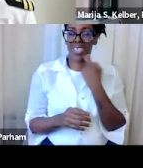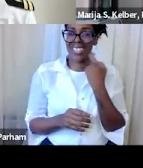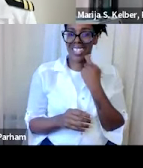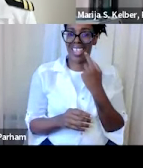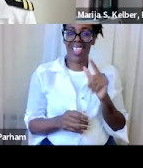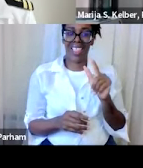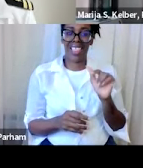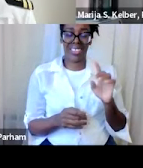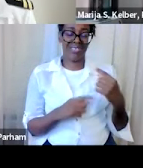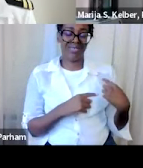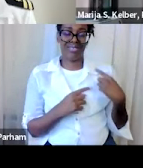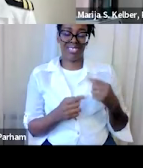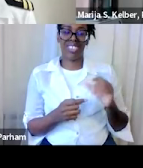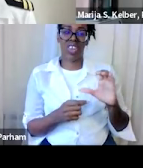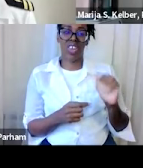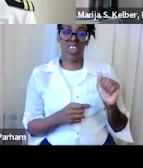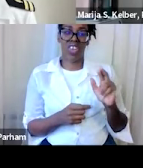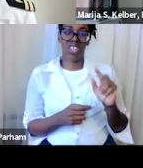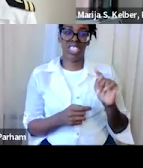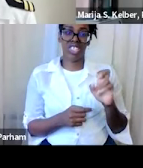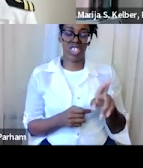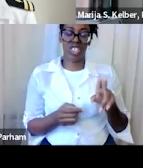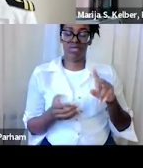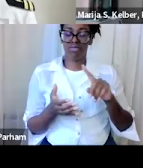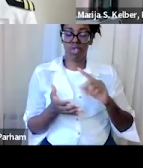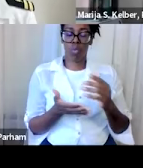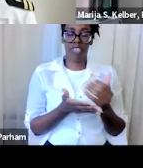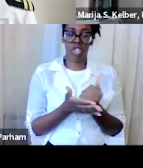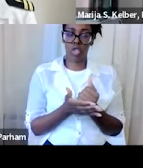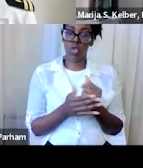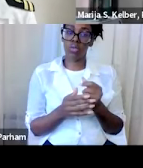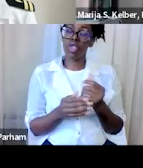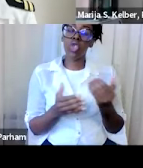and we didn't find any original research studies, but we did find a couple of more reviews